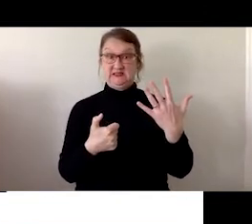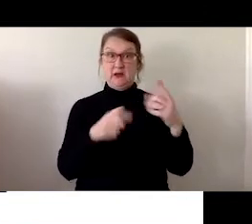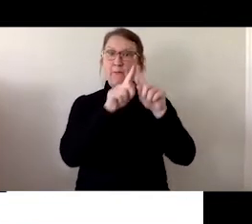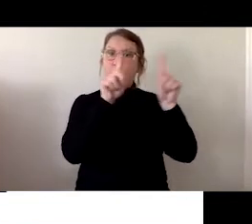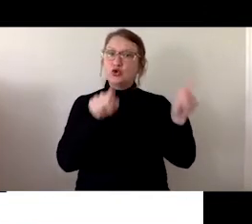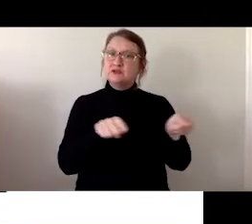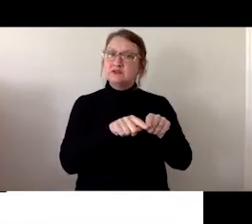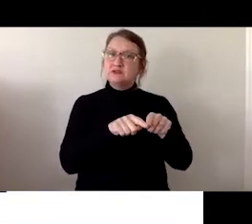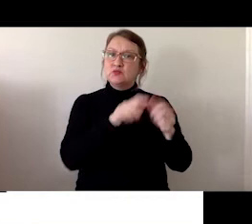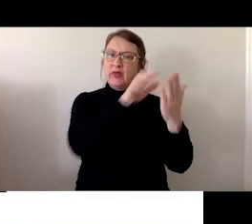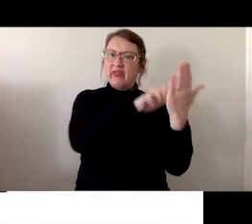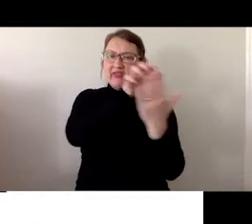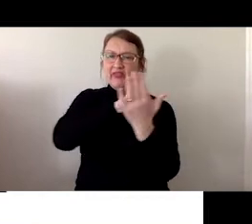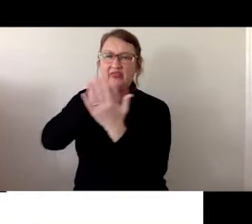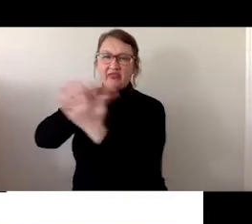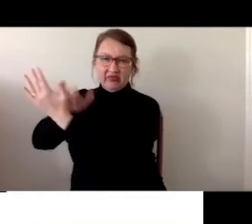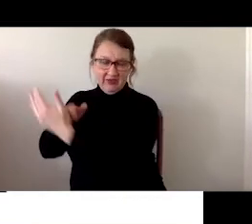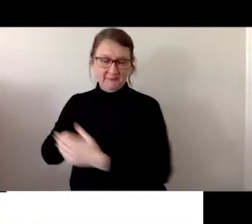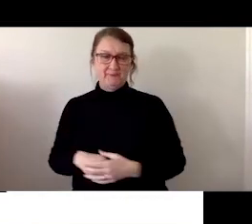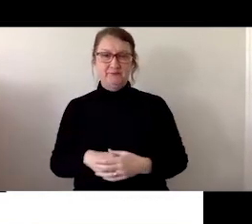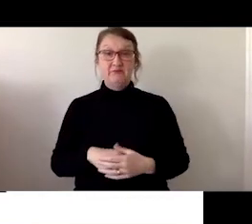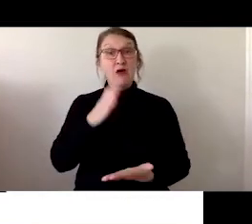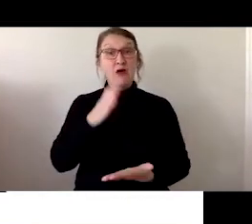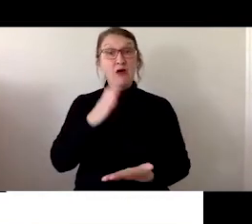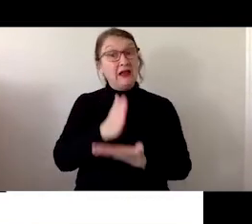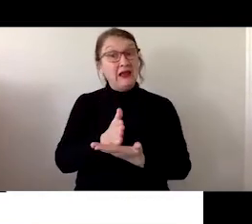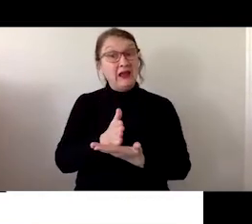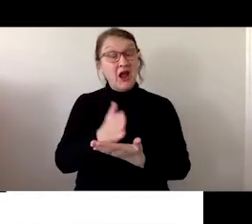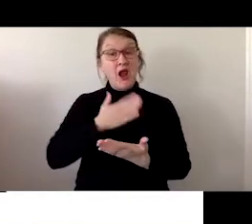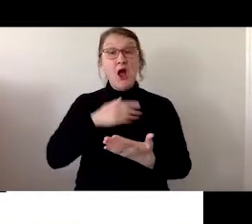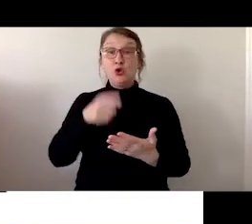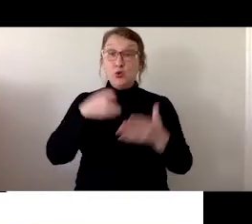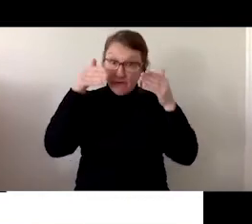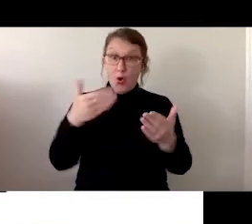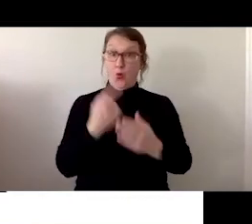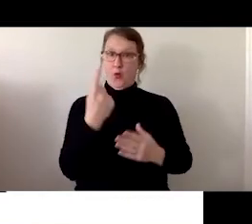with text. I would like you to focus on this